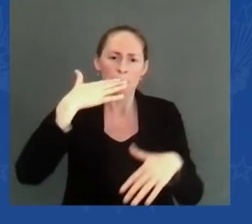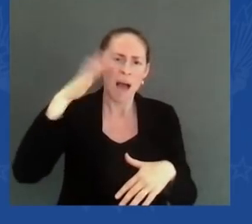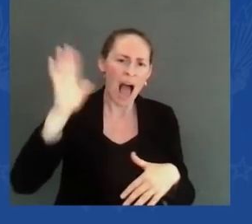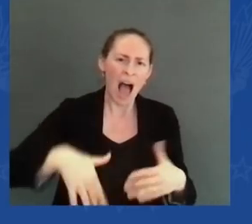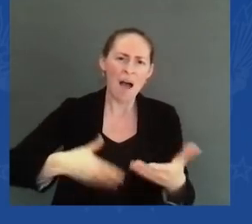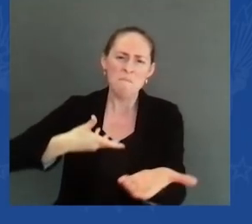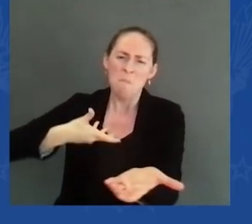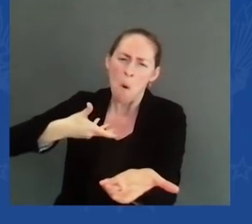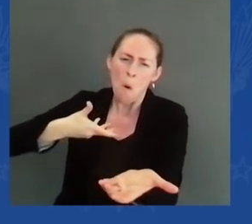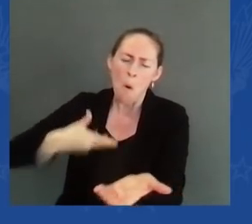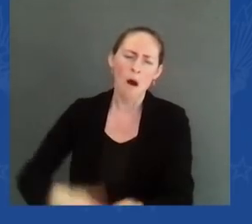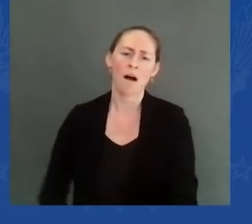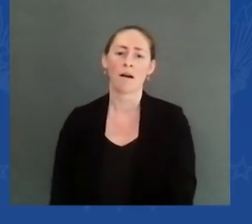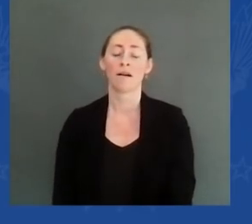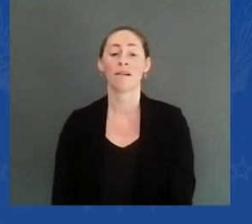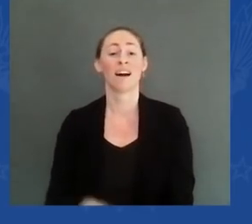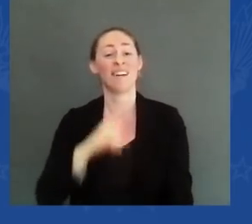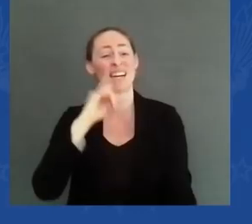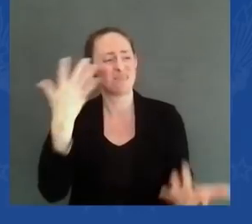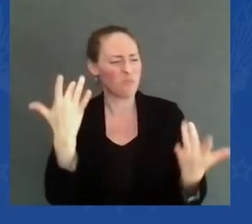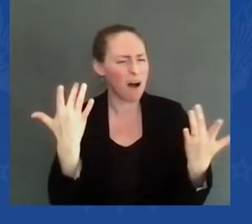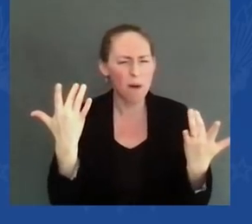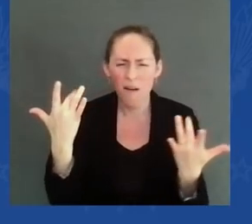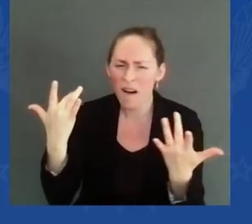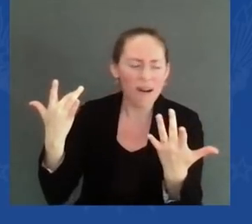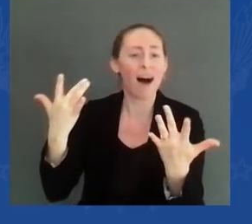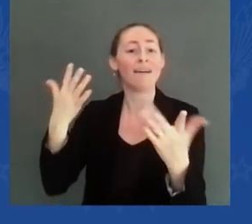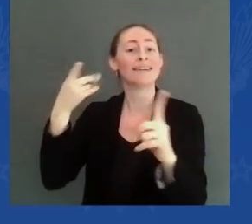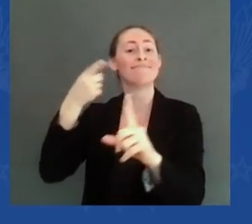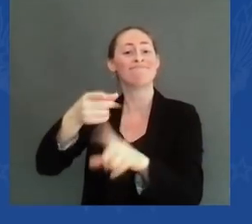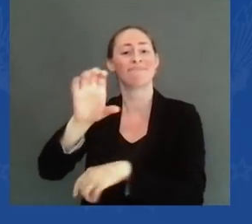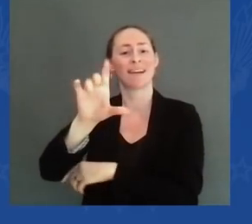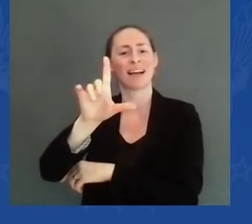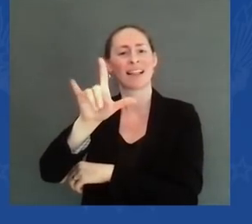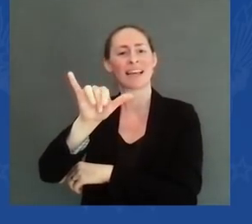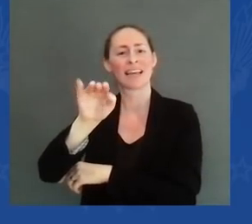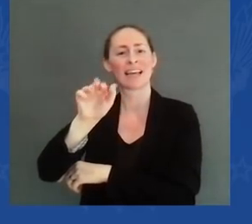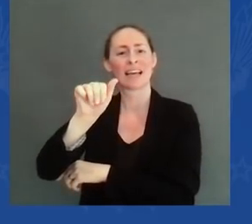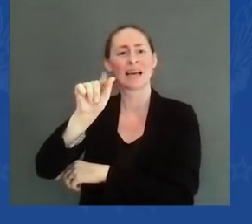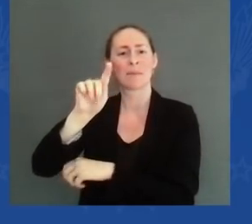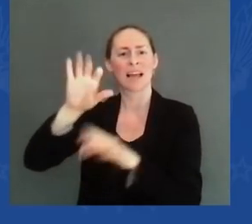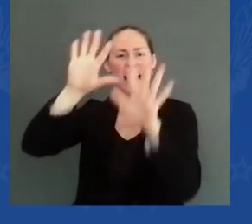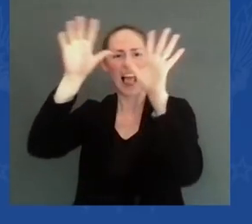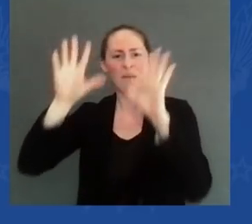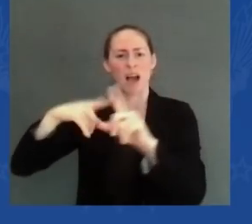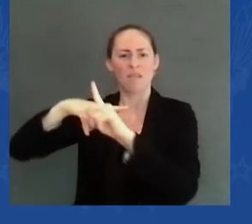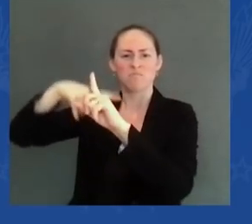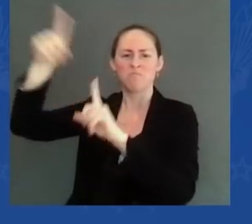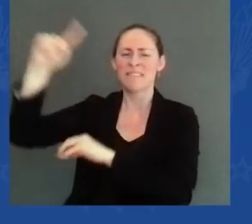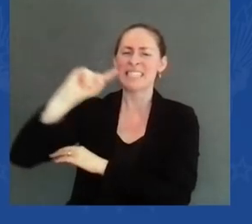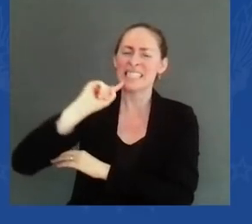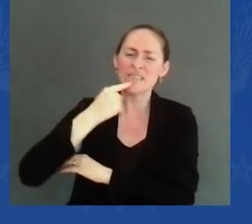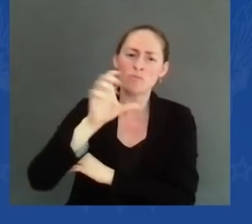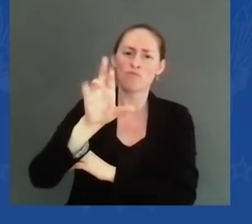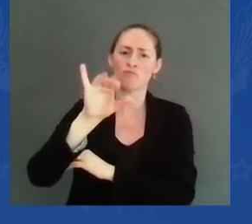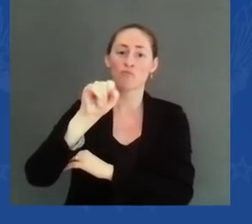We're experiencing a climate crisis as we speak. But more than talking about that, it's a humanitarian crisis.